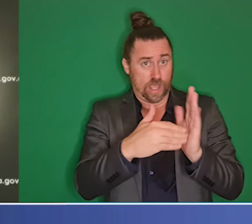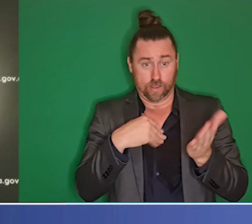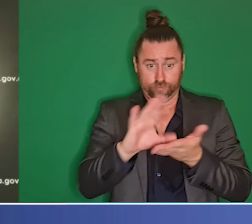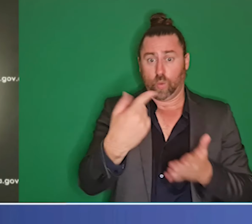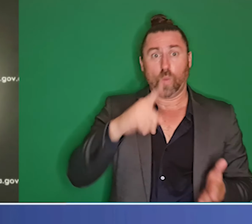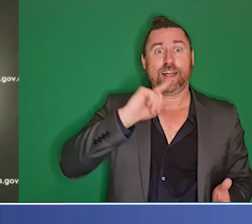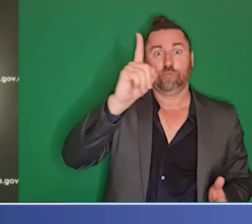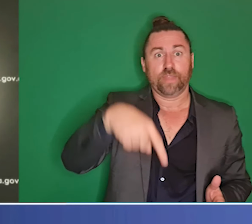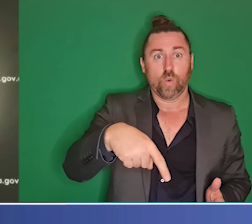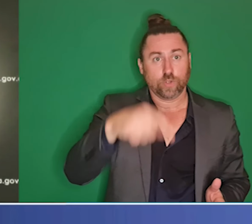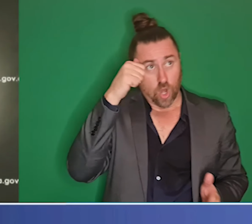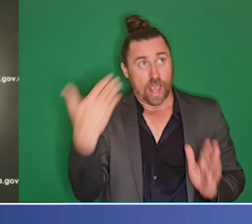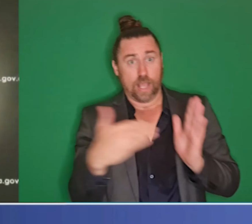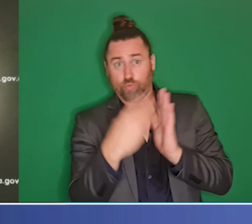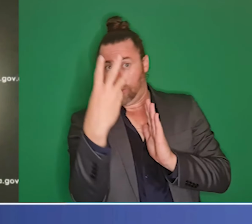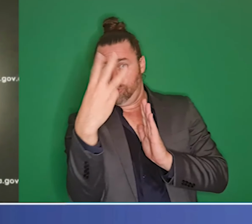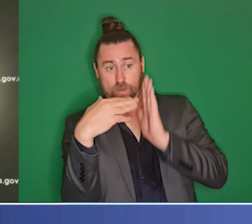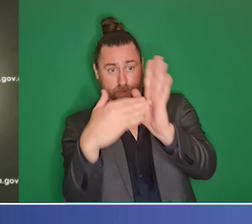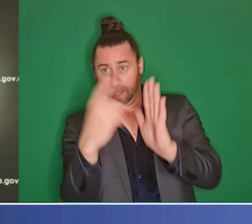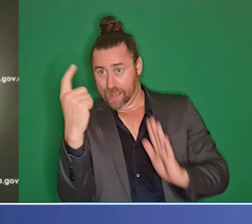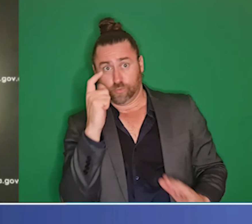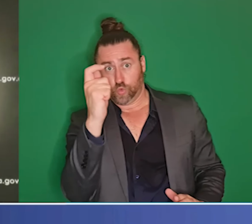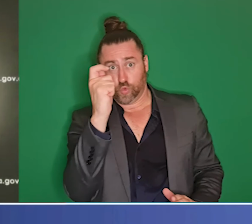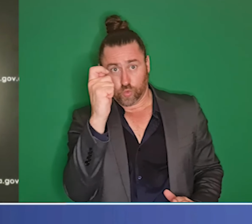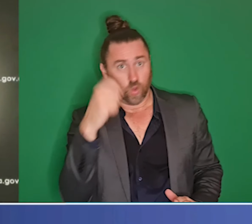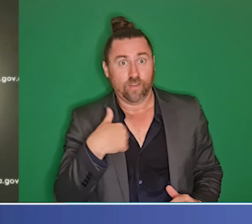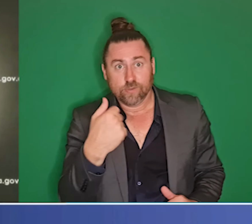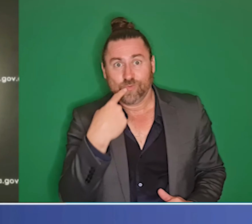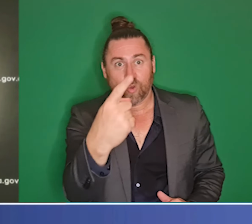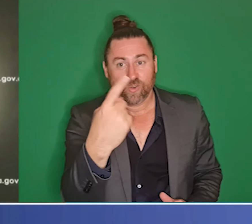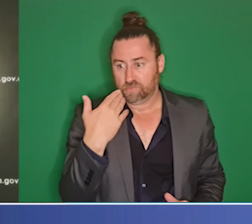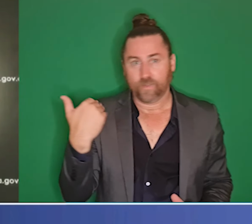another 3 million coming, which I've announced and referred to today.